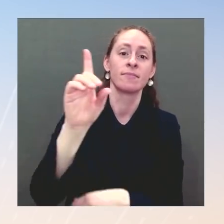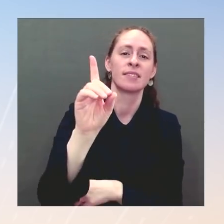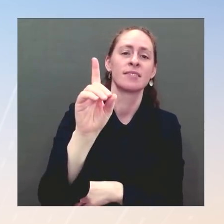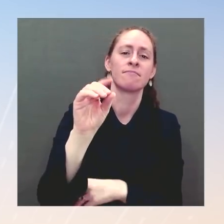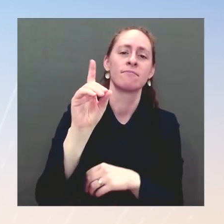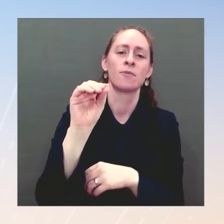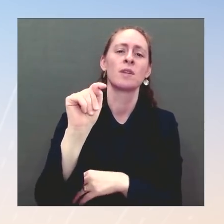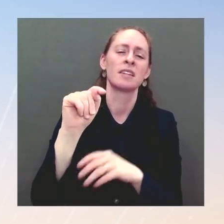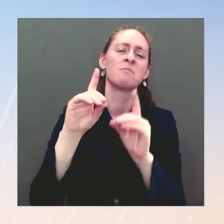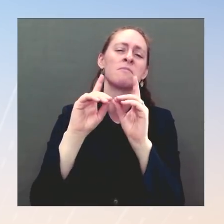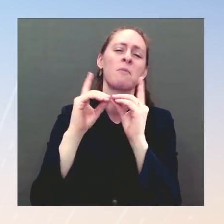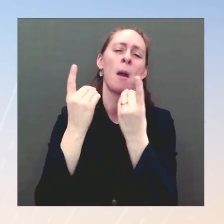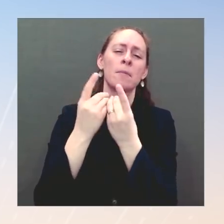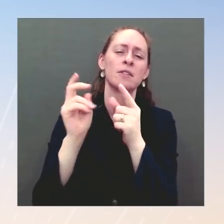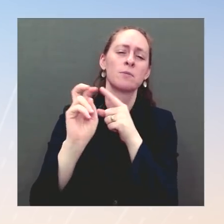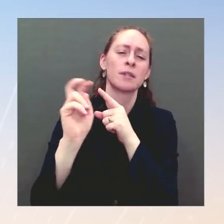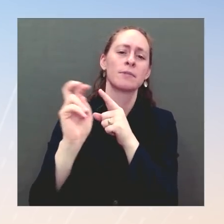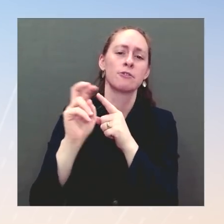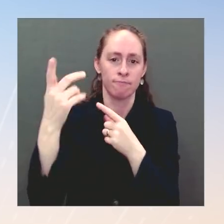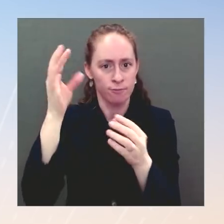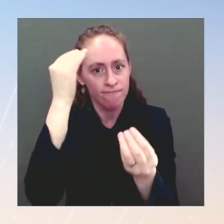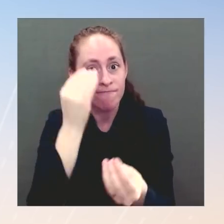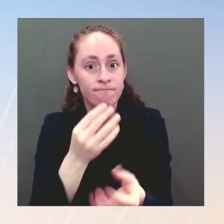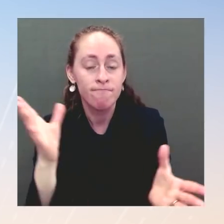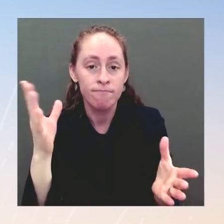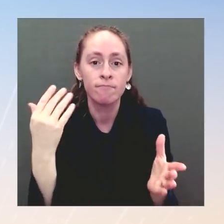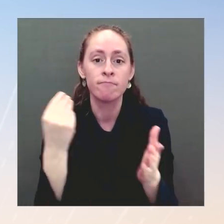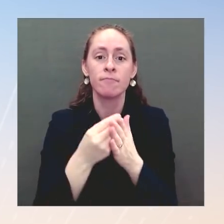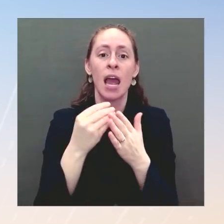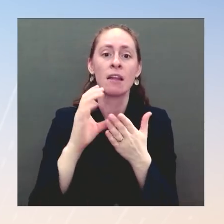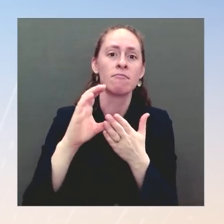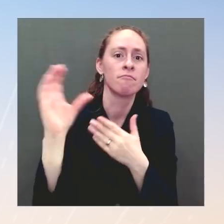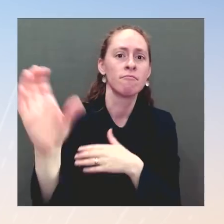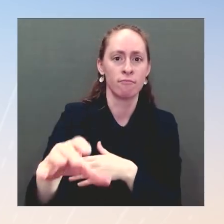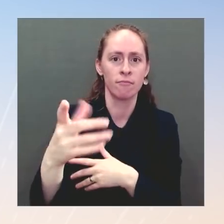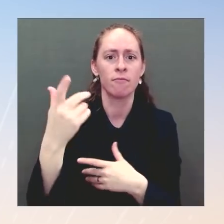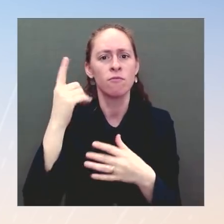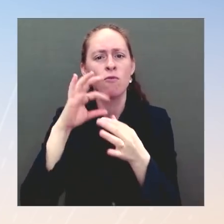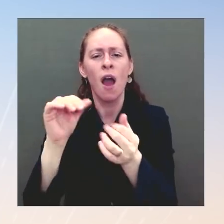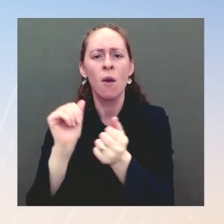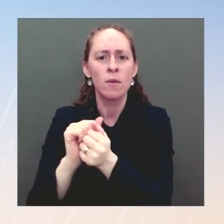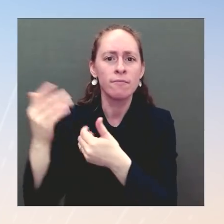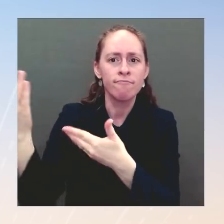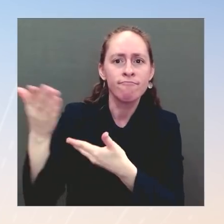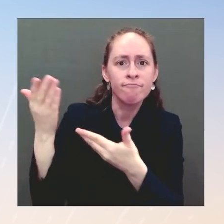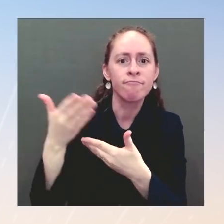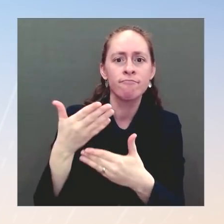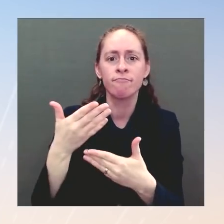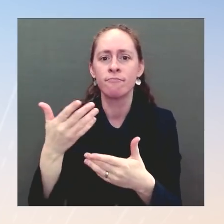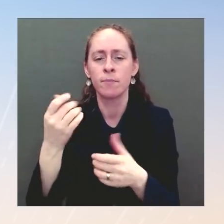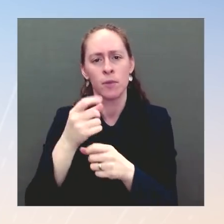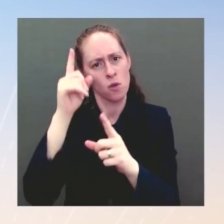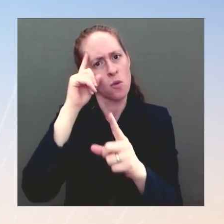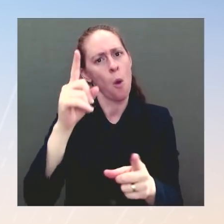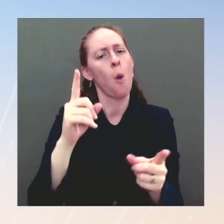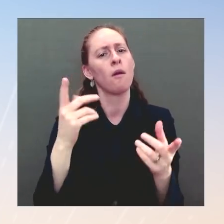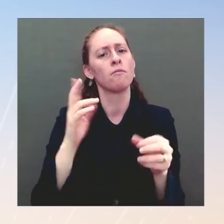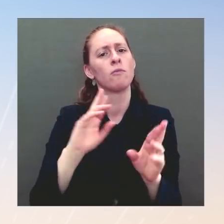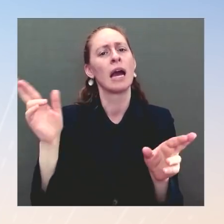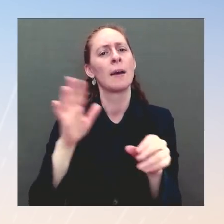and supply chain resiliency. And, obviously, there is more to come. Chris, your first day in the AP seat. The Press: Yes. Ms. Psaki: Welcome to the front of the room. No pressure.